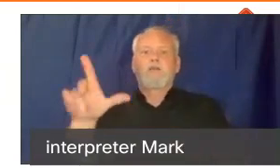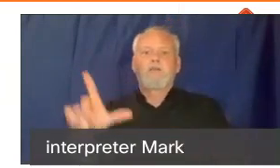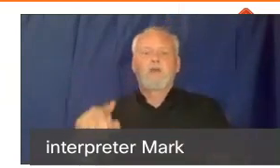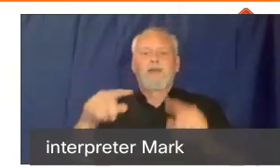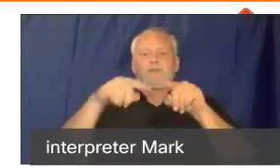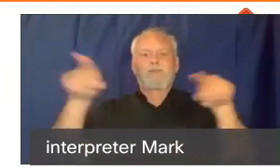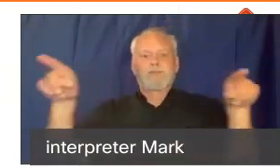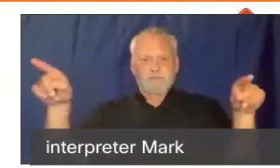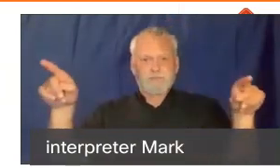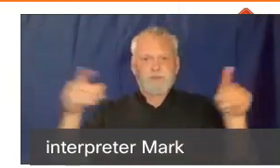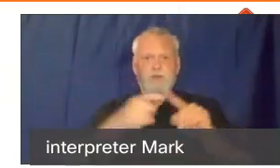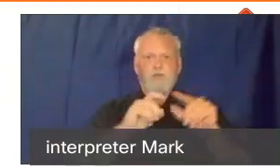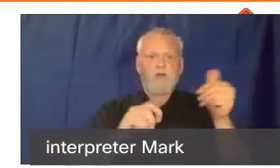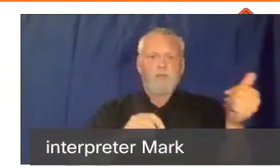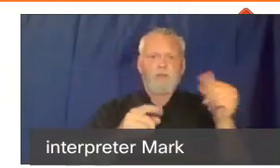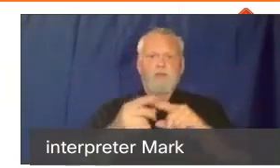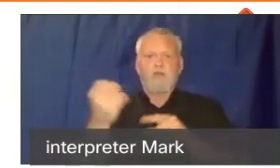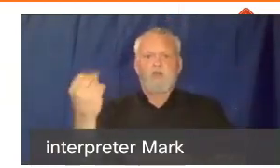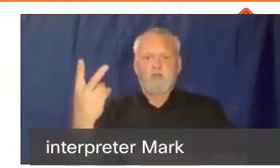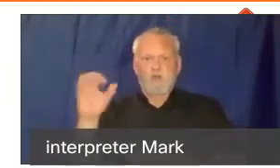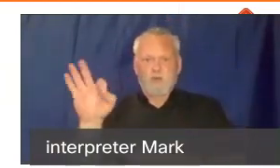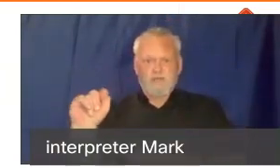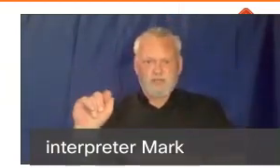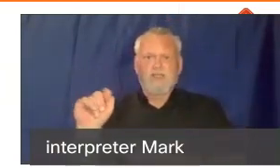From 10 to 12 feet.